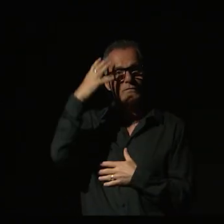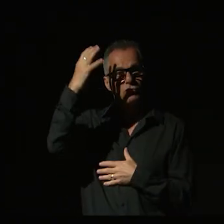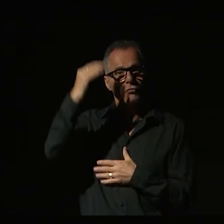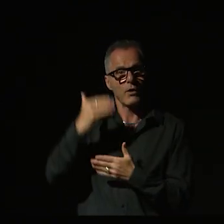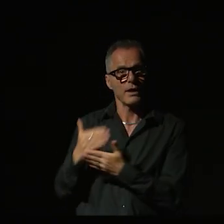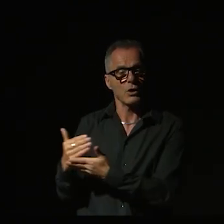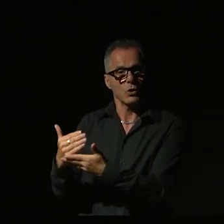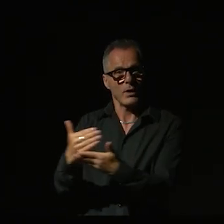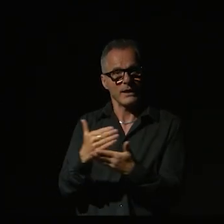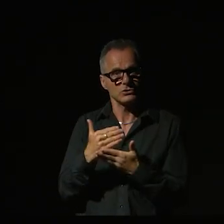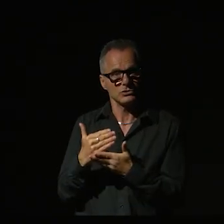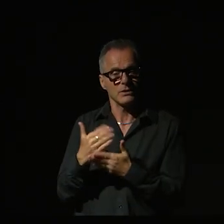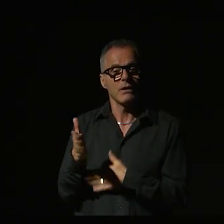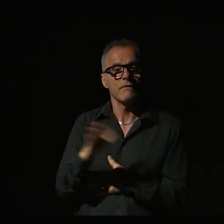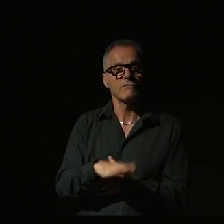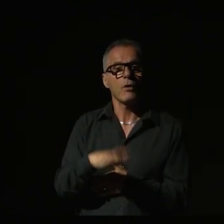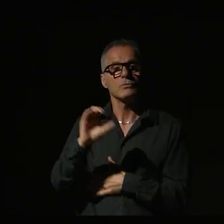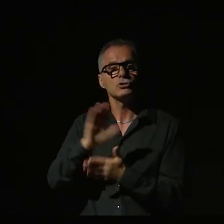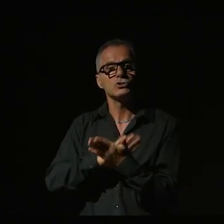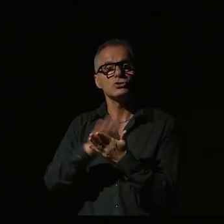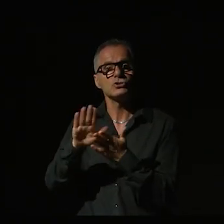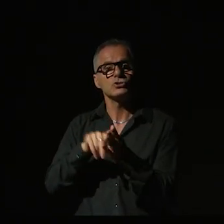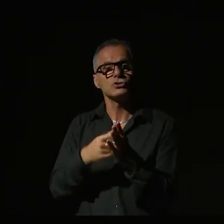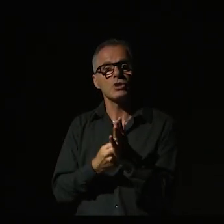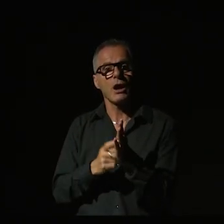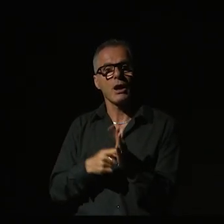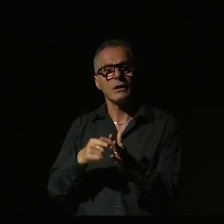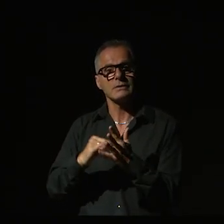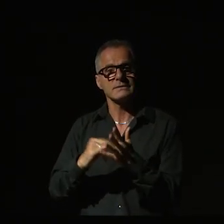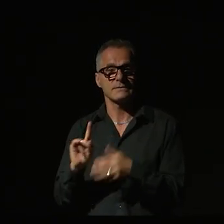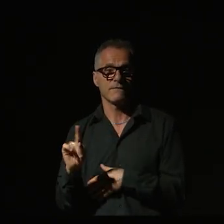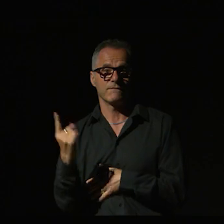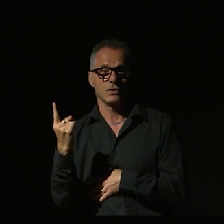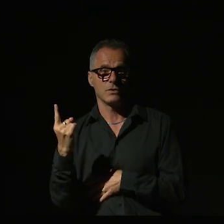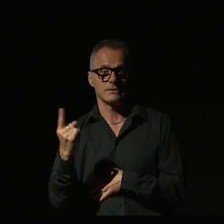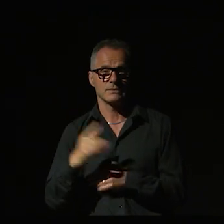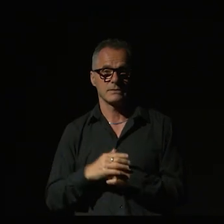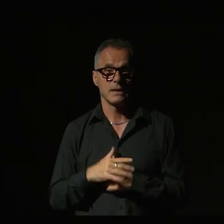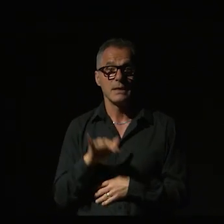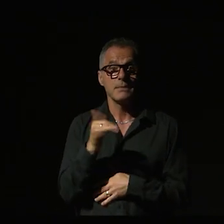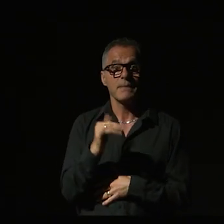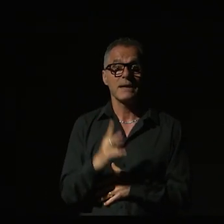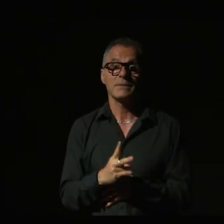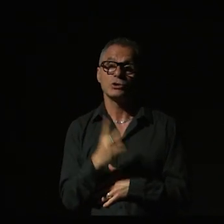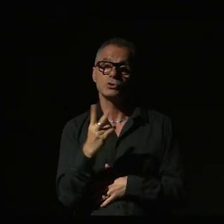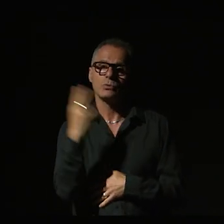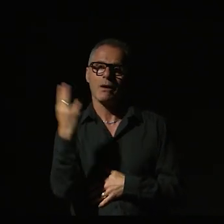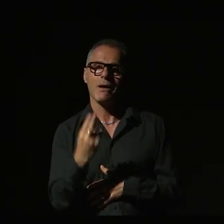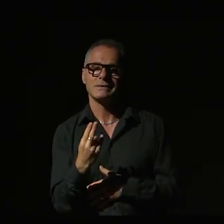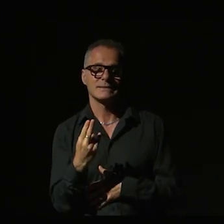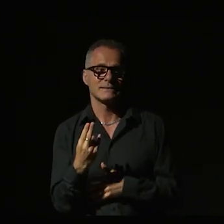I think it ended under Charles 1. And so it may be that this is just two artists in a very similar timeframe